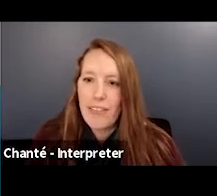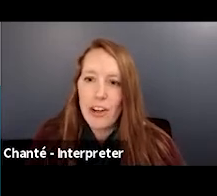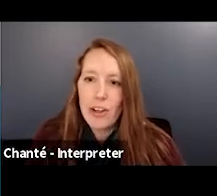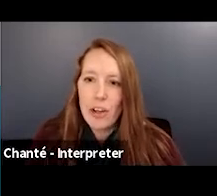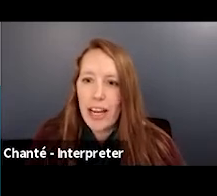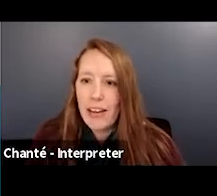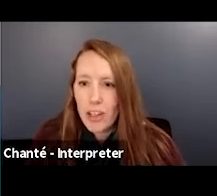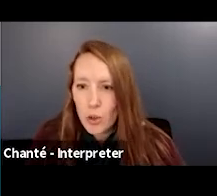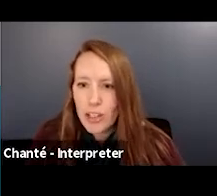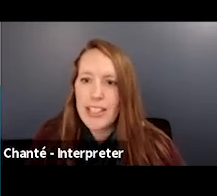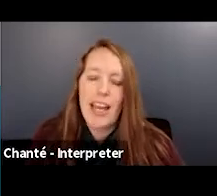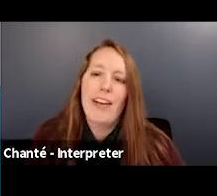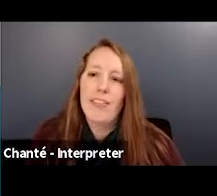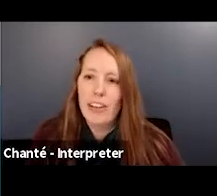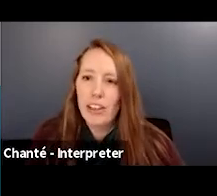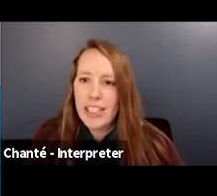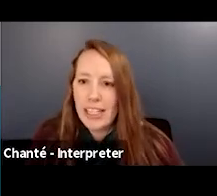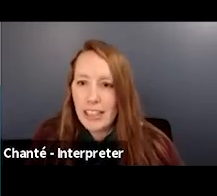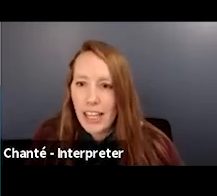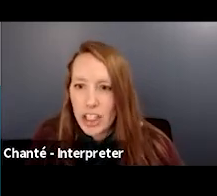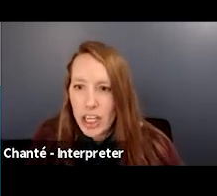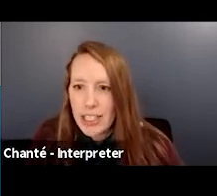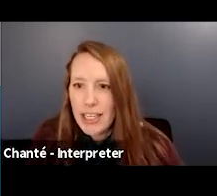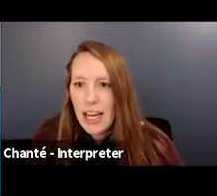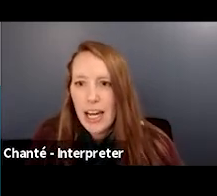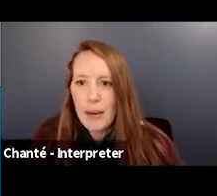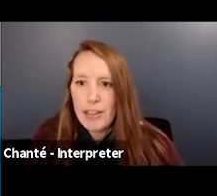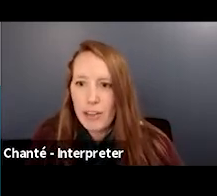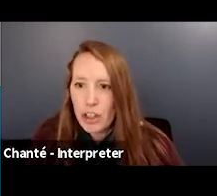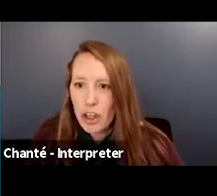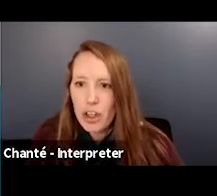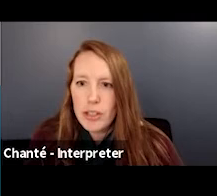I've interviewed individuals, I've looked in collections, different journals,